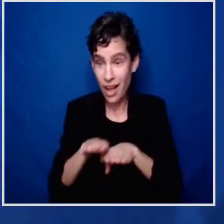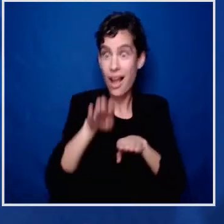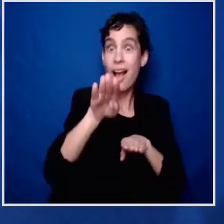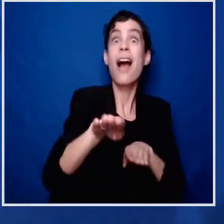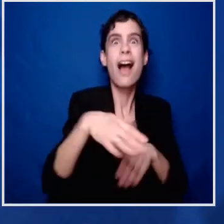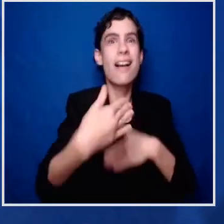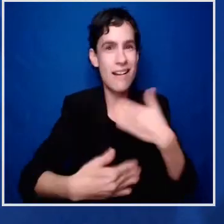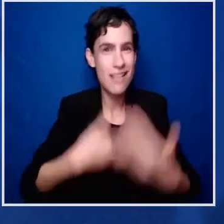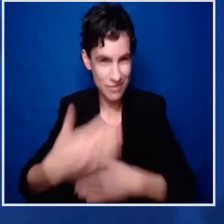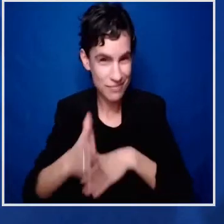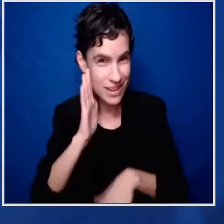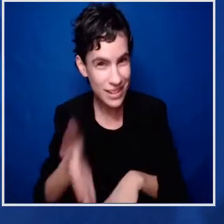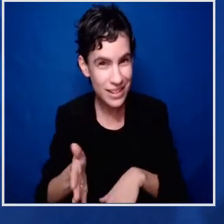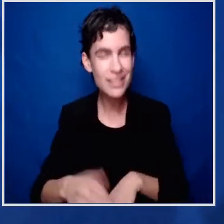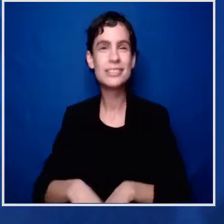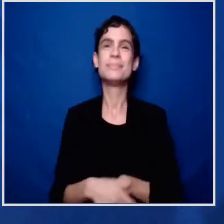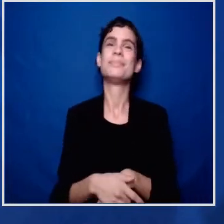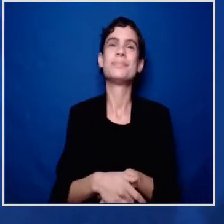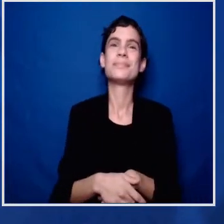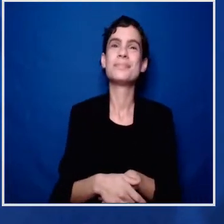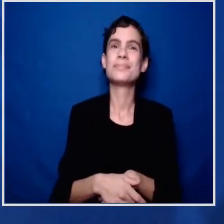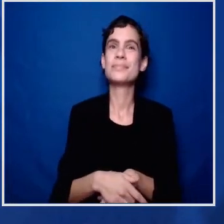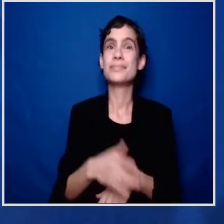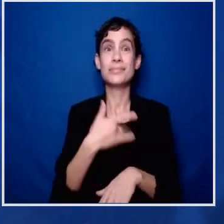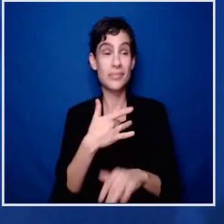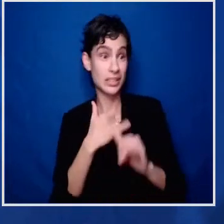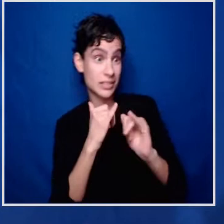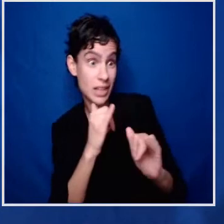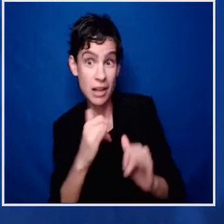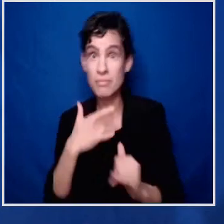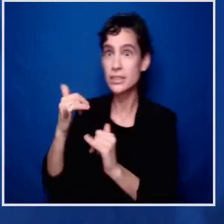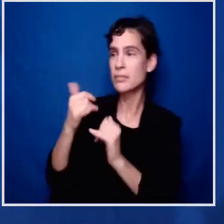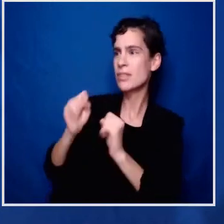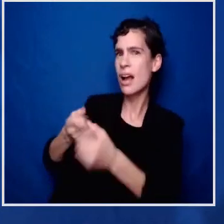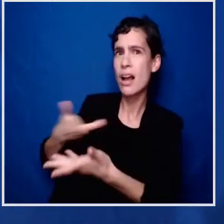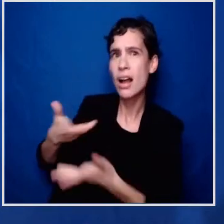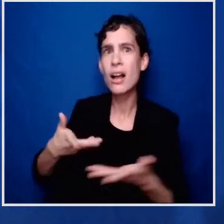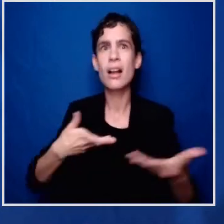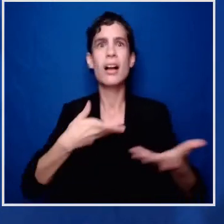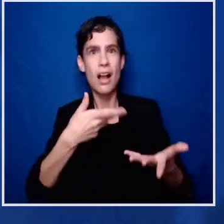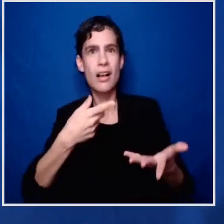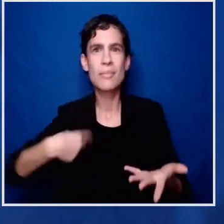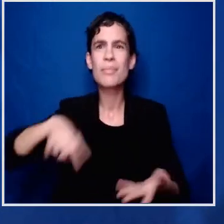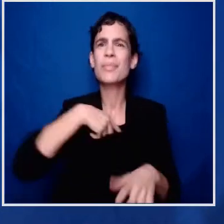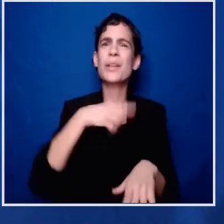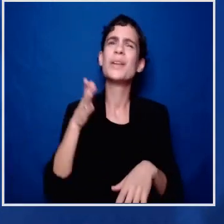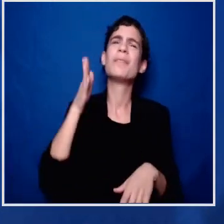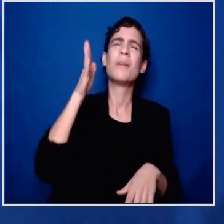THE WAY WE WANT TO BE TREATED.